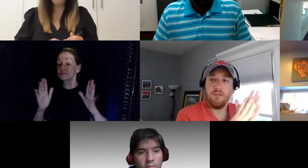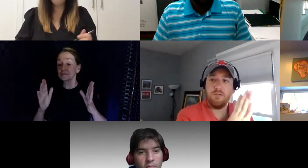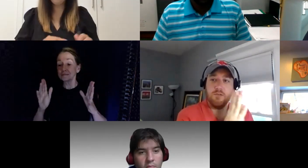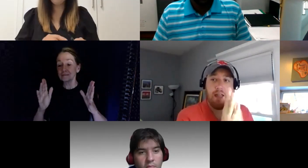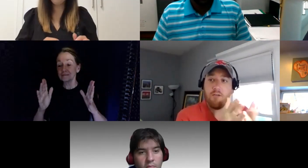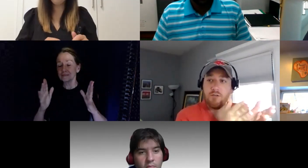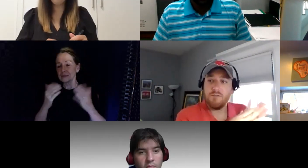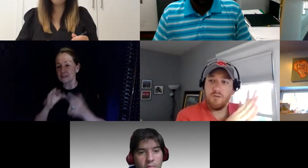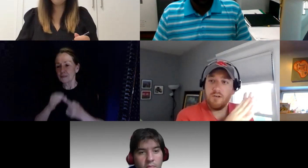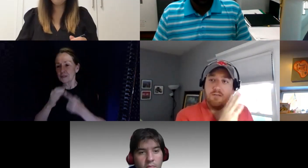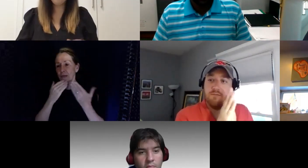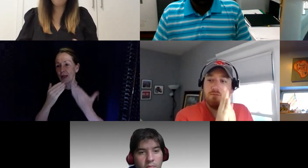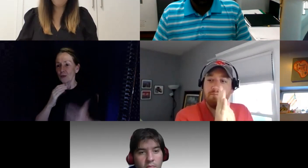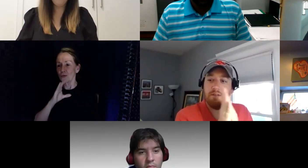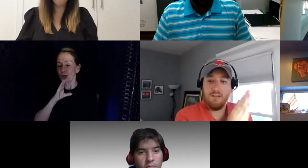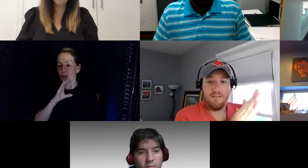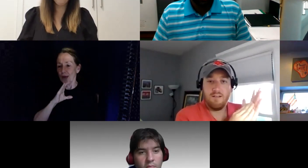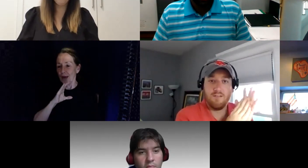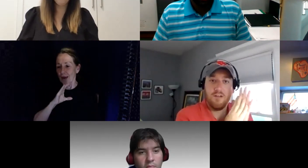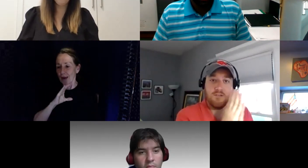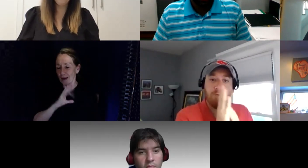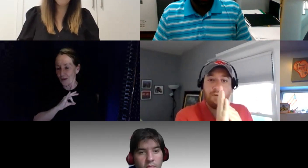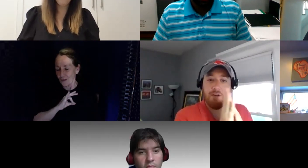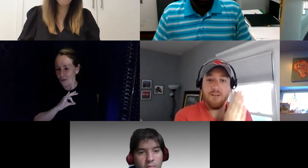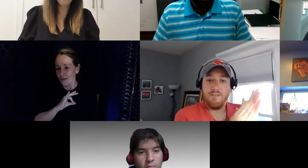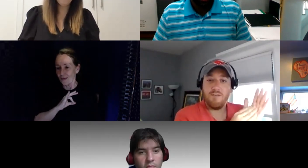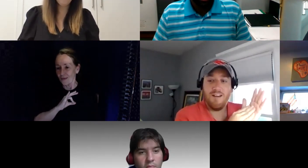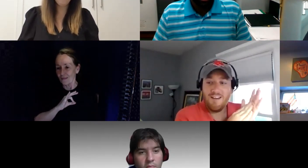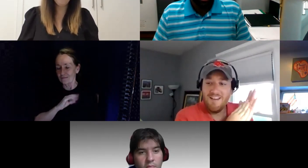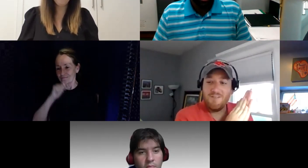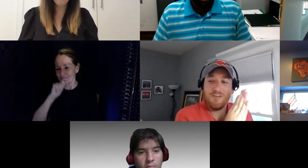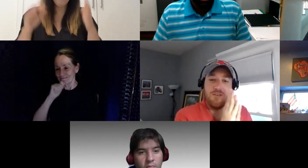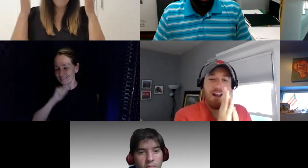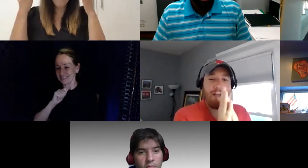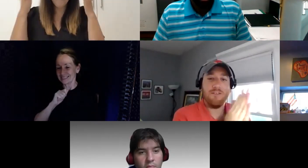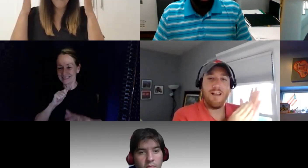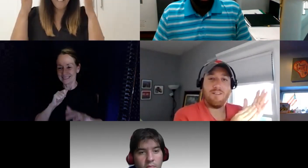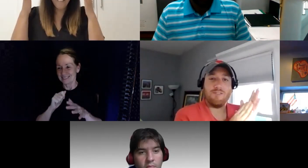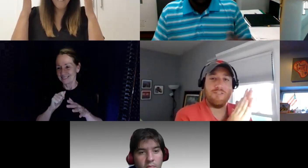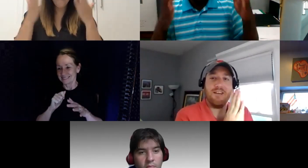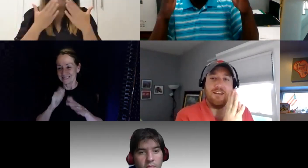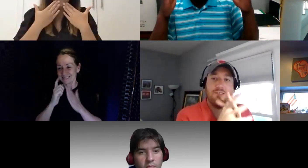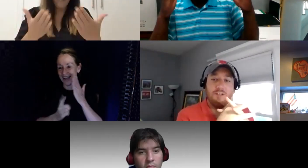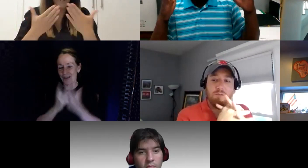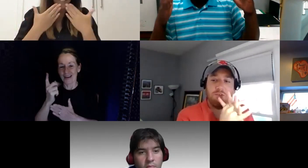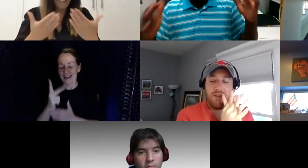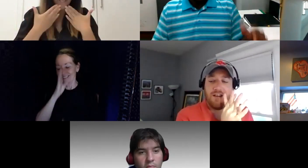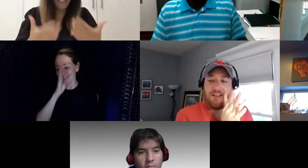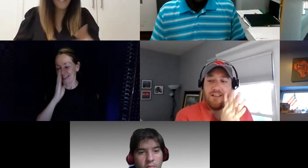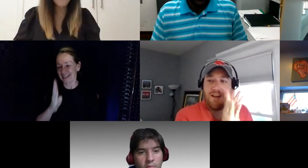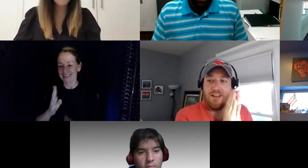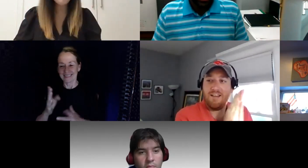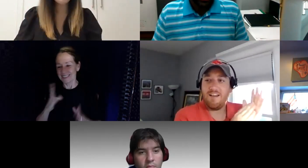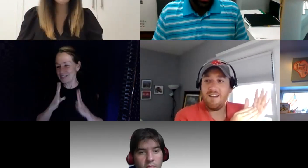WELL, IN THAT CASE, I THINK THAT JUST ABOUT WRAPS IT UP.